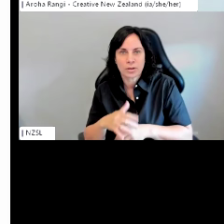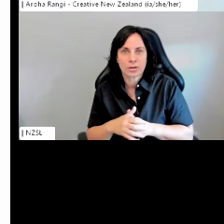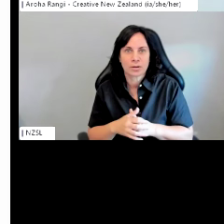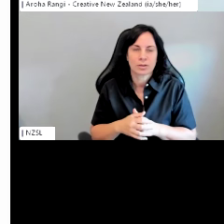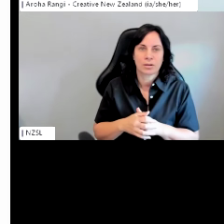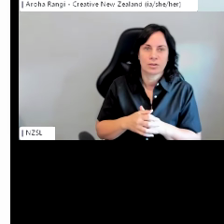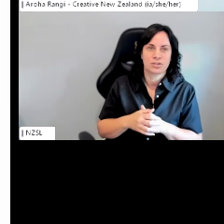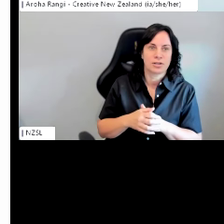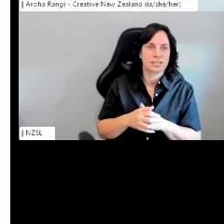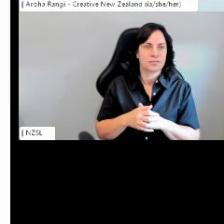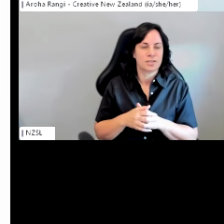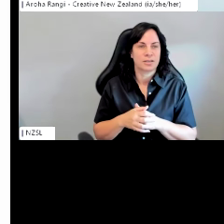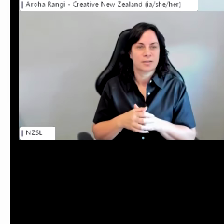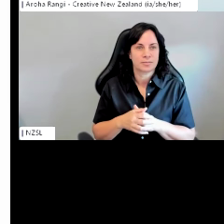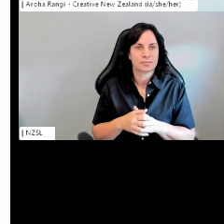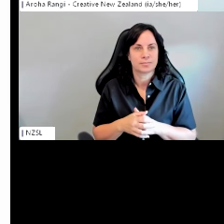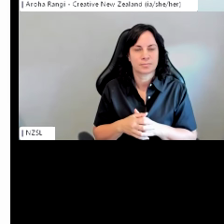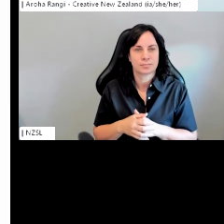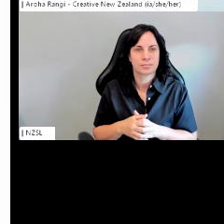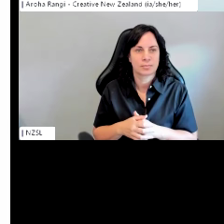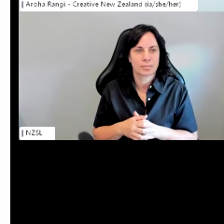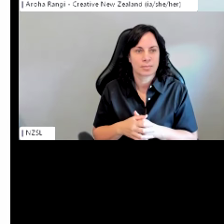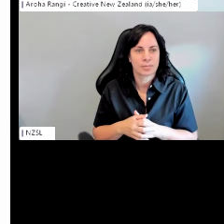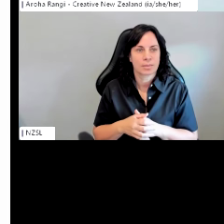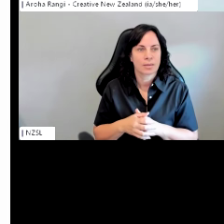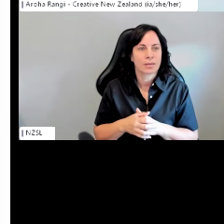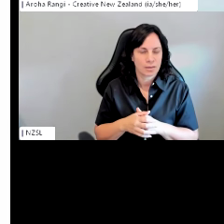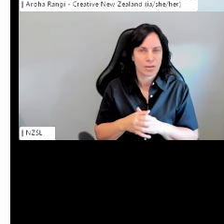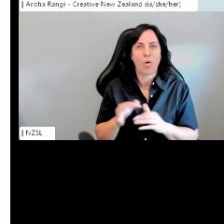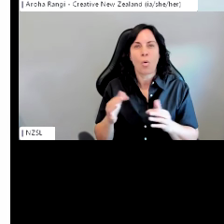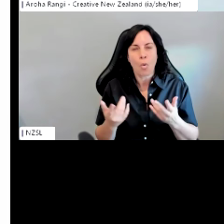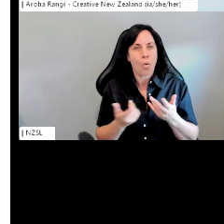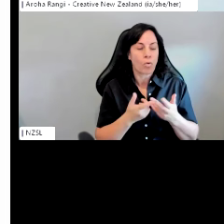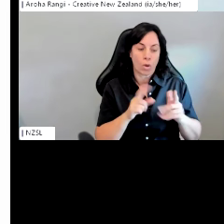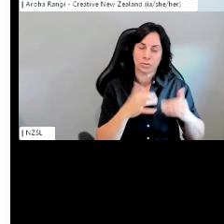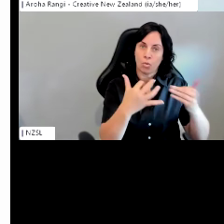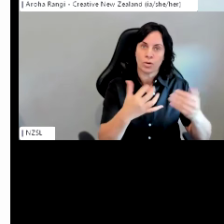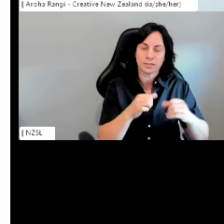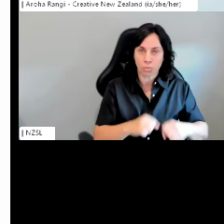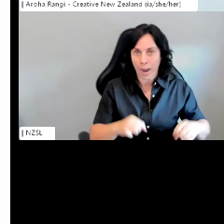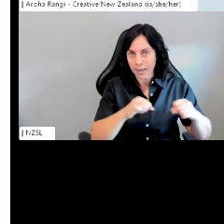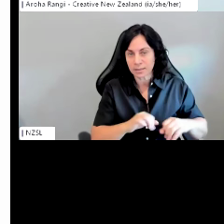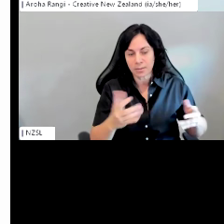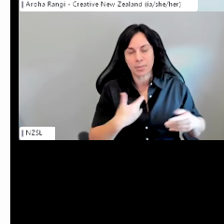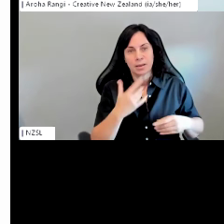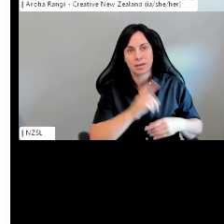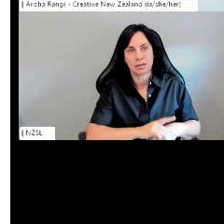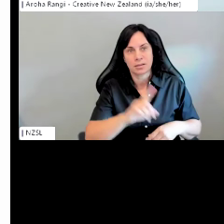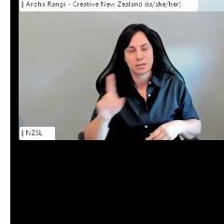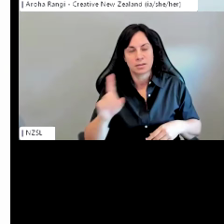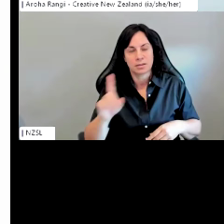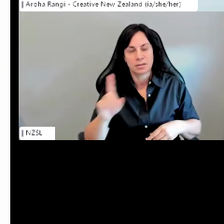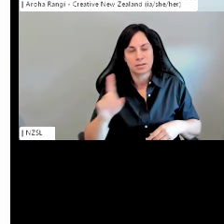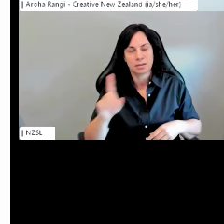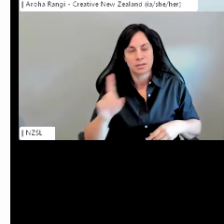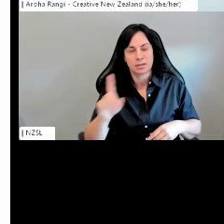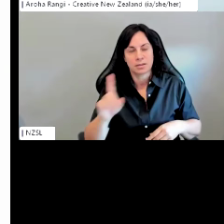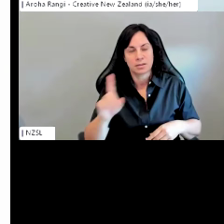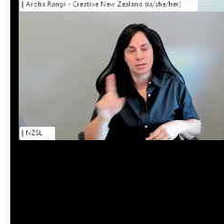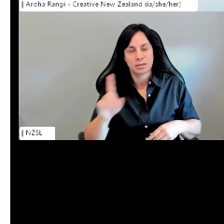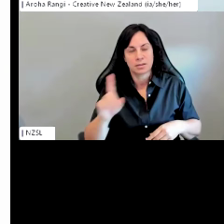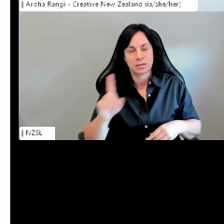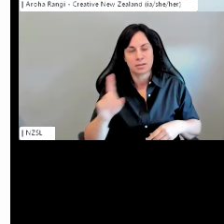three things. there's a lot of people um waiting to waiting to come back given the right signal.